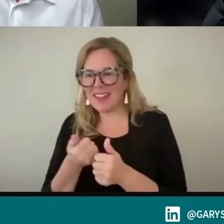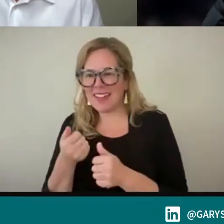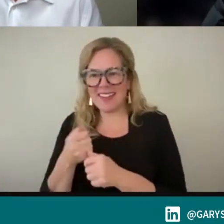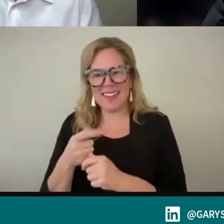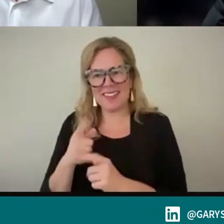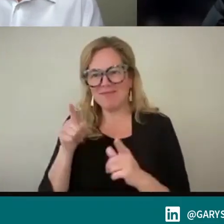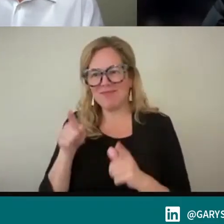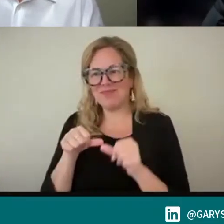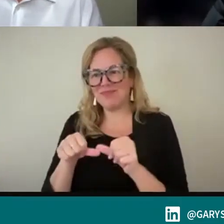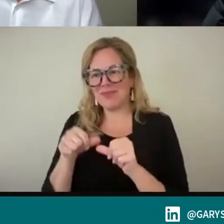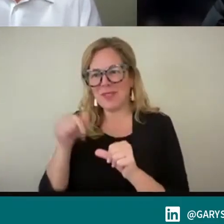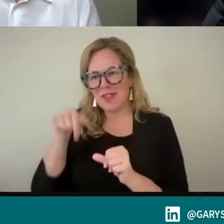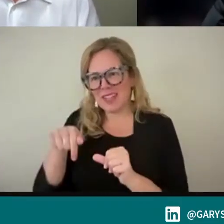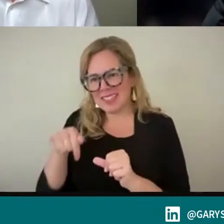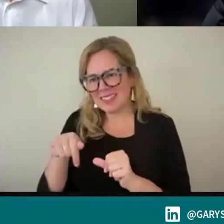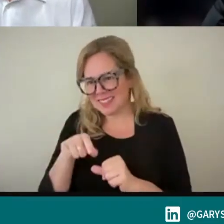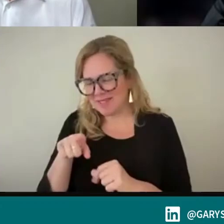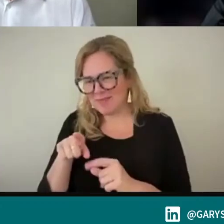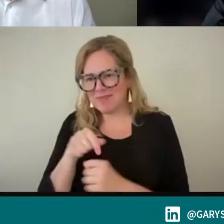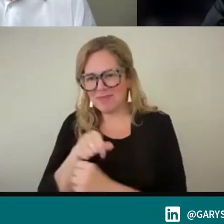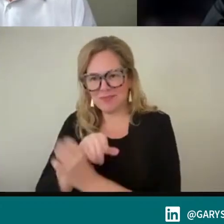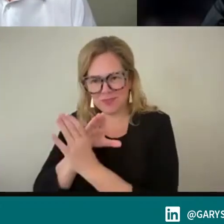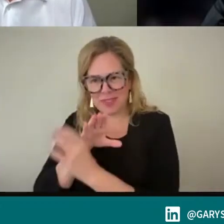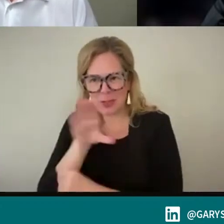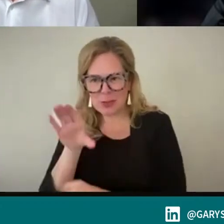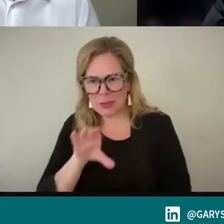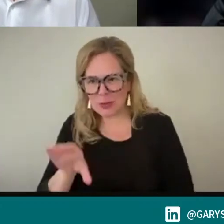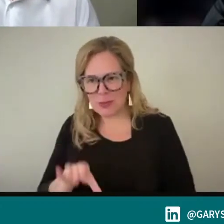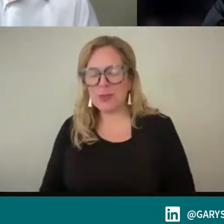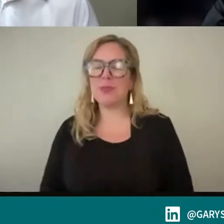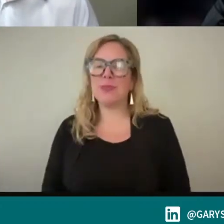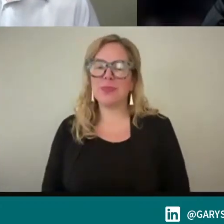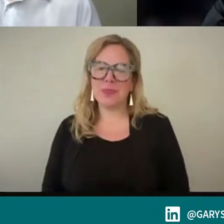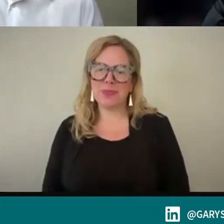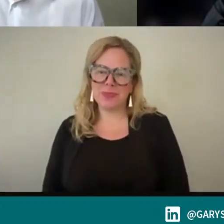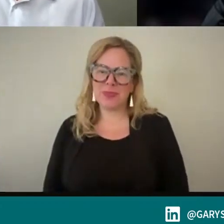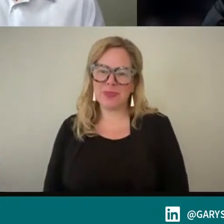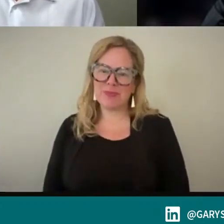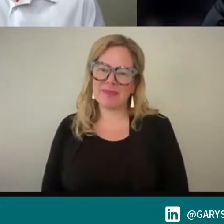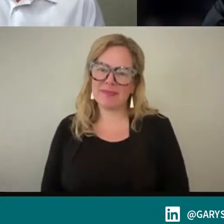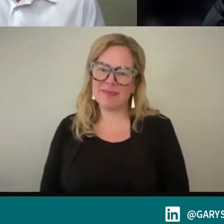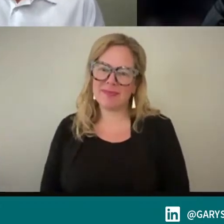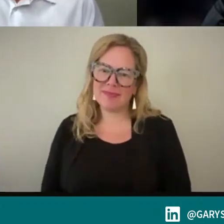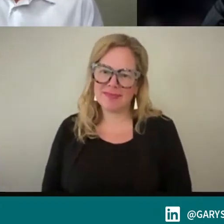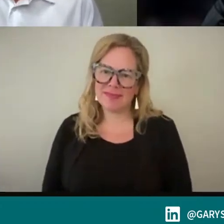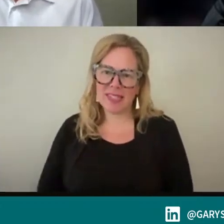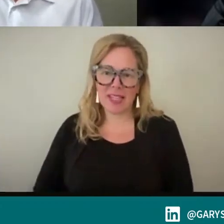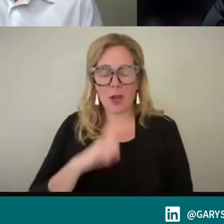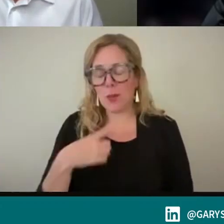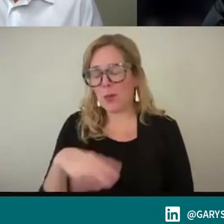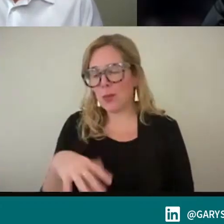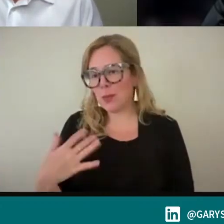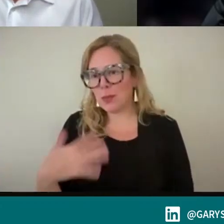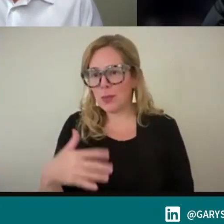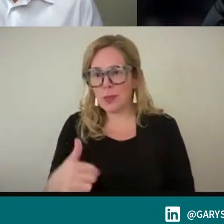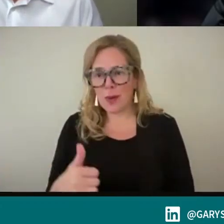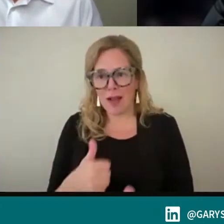on Zoom. That's really very, very helpful and obviously a very broad context for your comments.